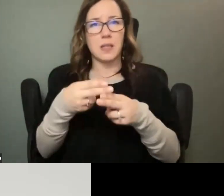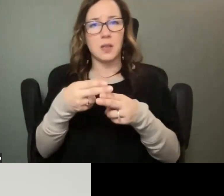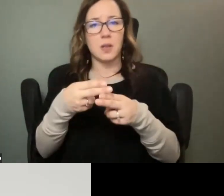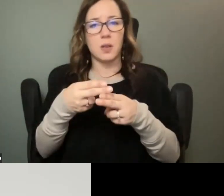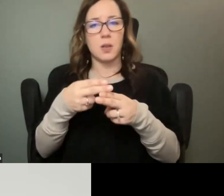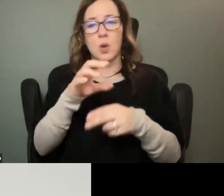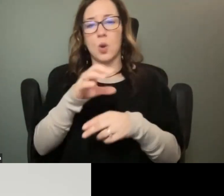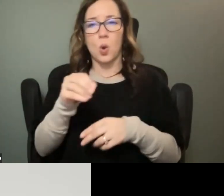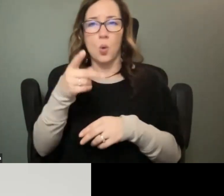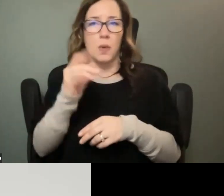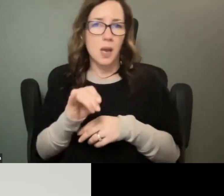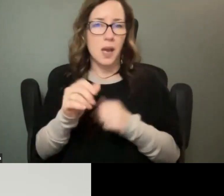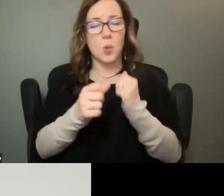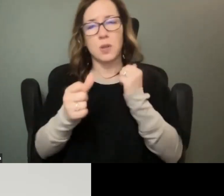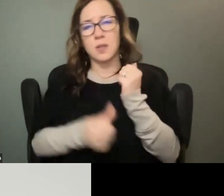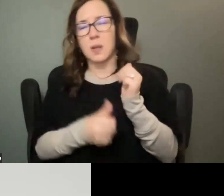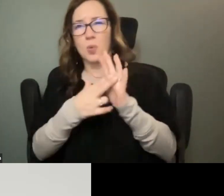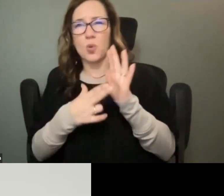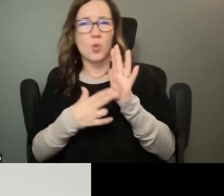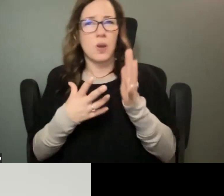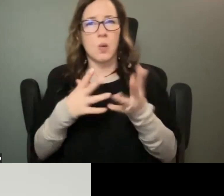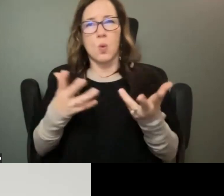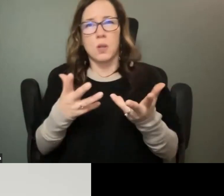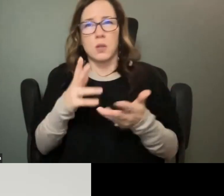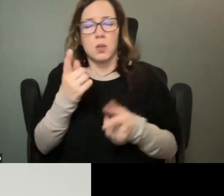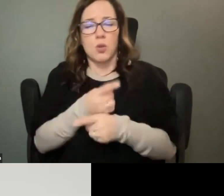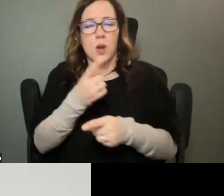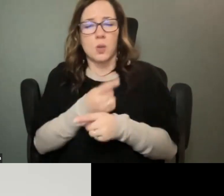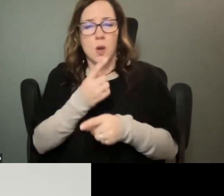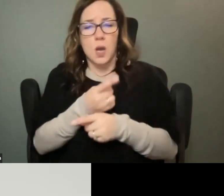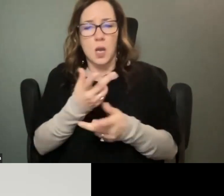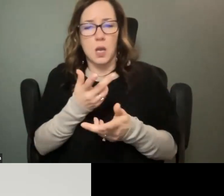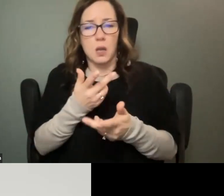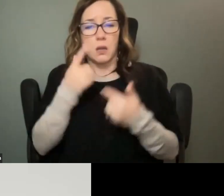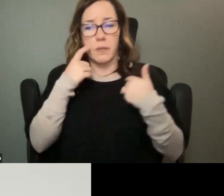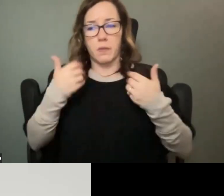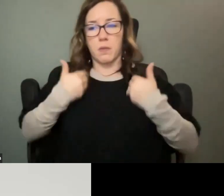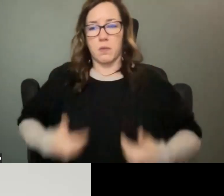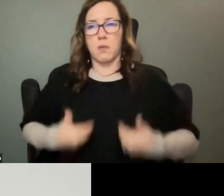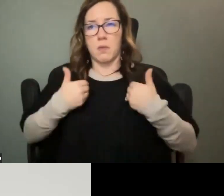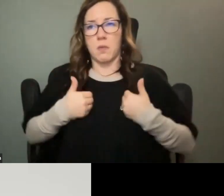or subcontractor? what is the correct way to handle when you have someone like